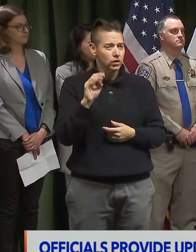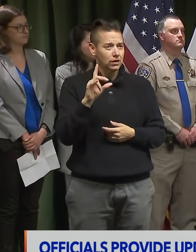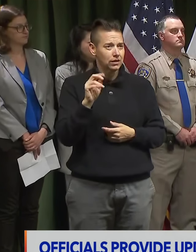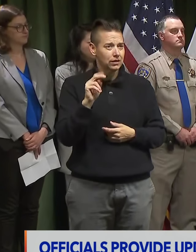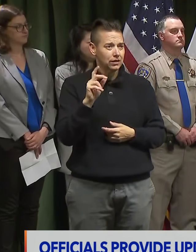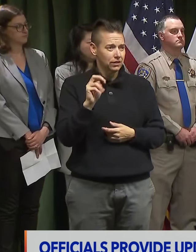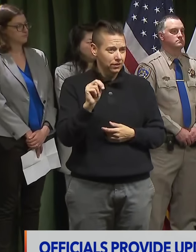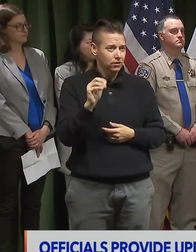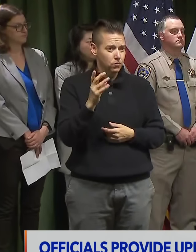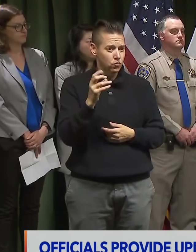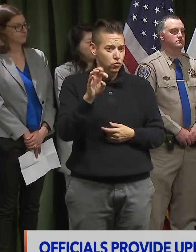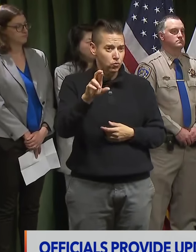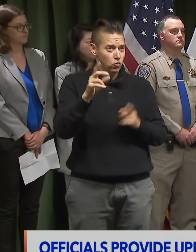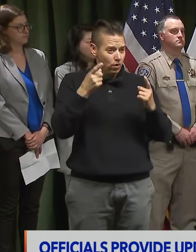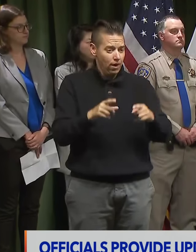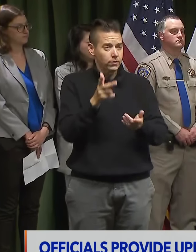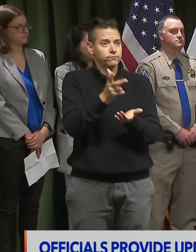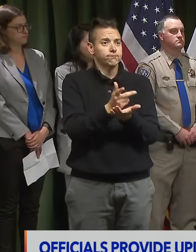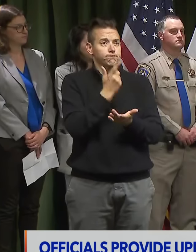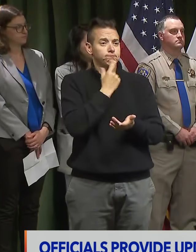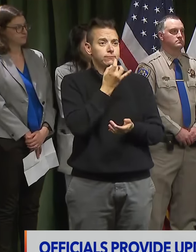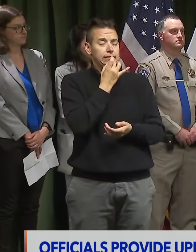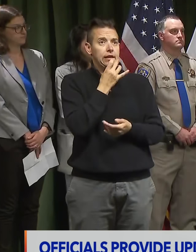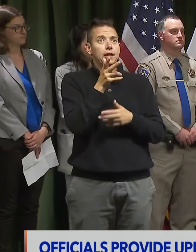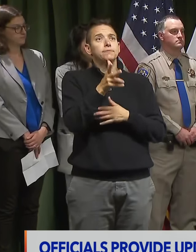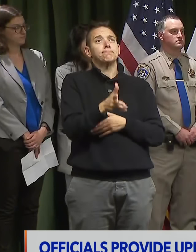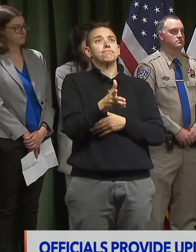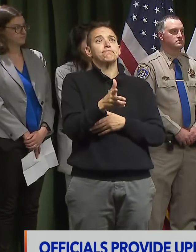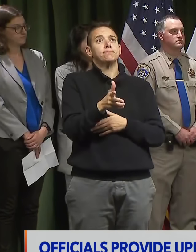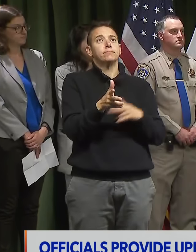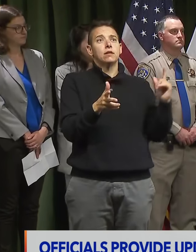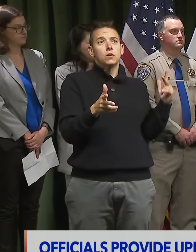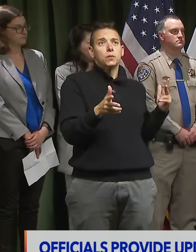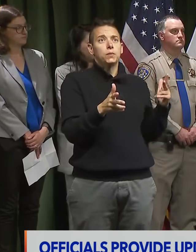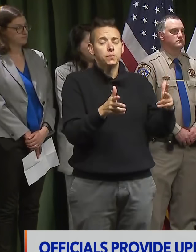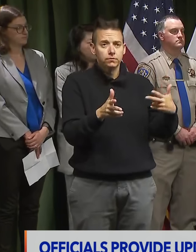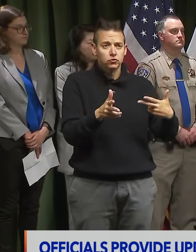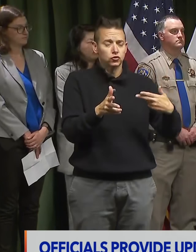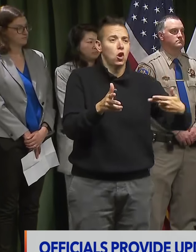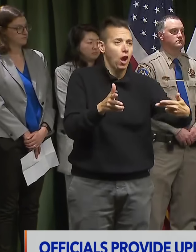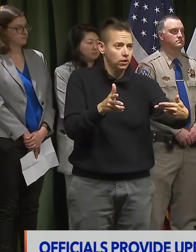FACT THAT WE LOST ANOTHER DEPUTY UP IN PALMDALE A LATE LAST YEAR. RYAN CLINC A BROOM